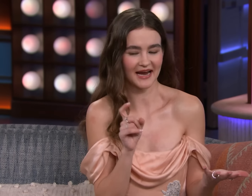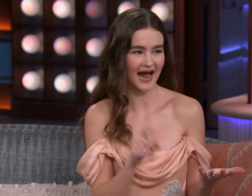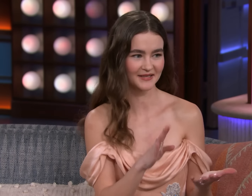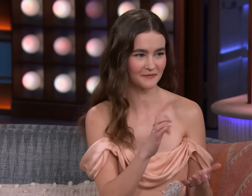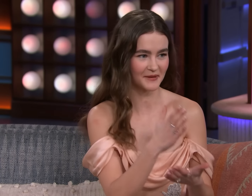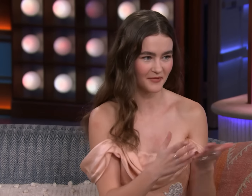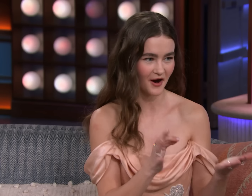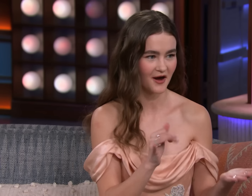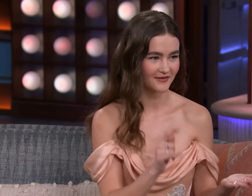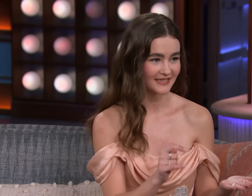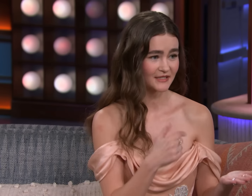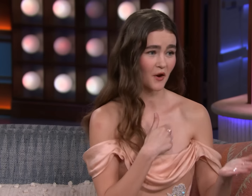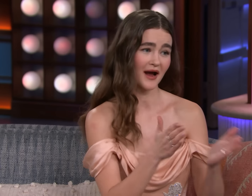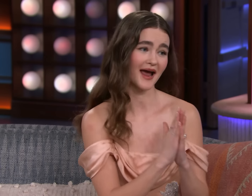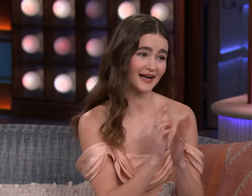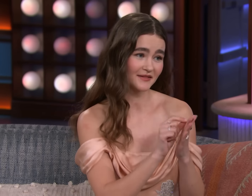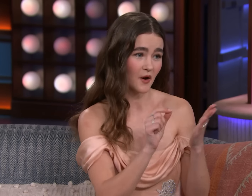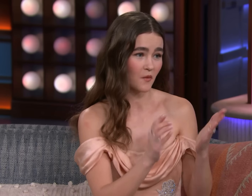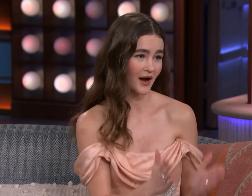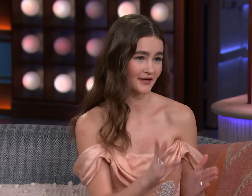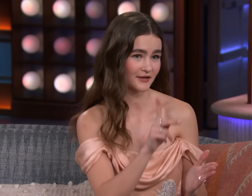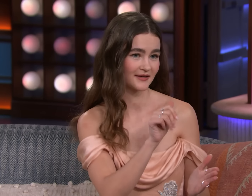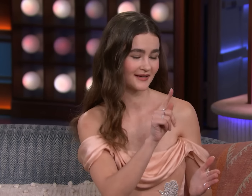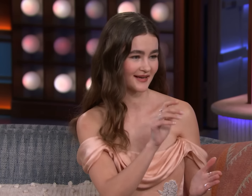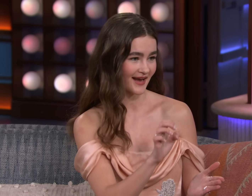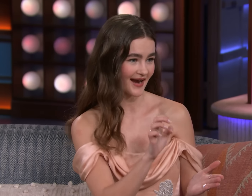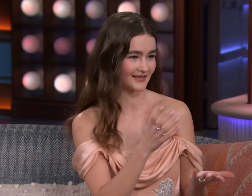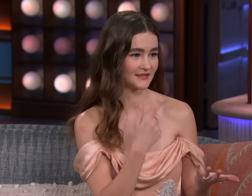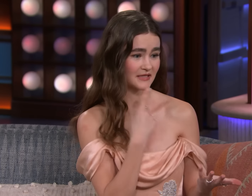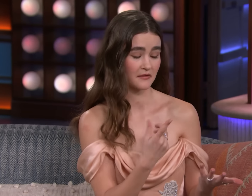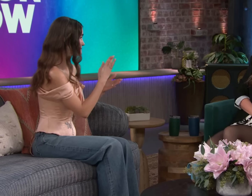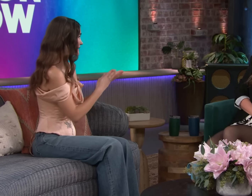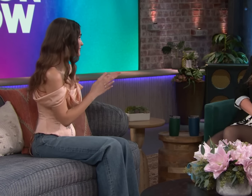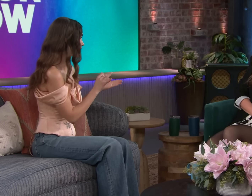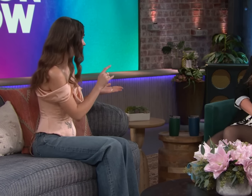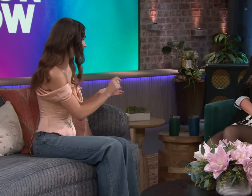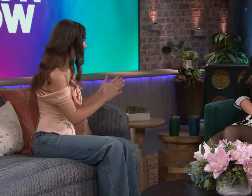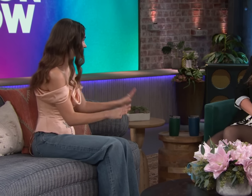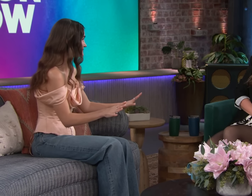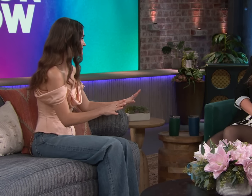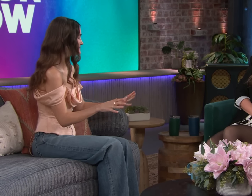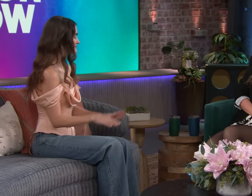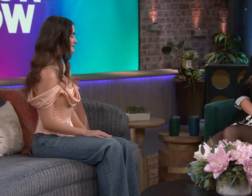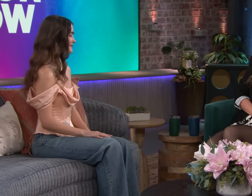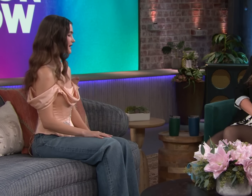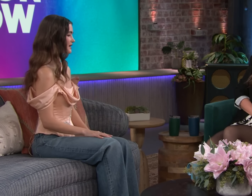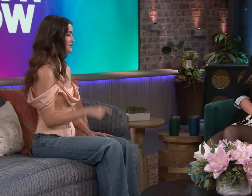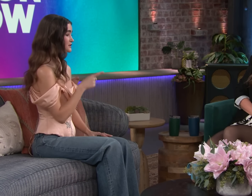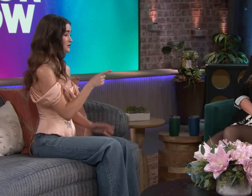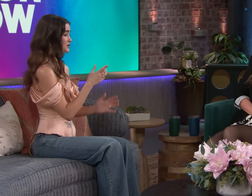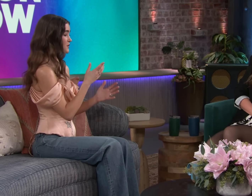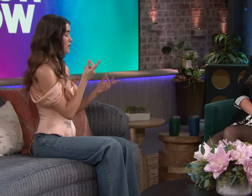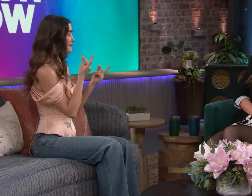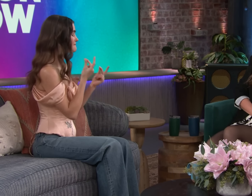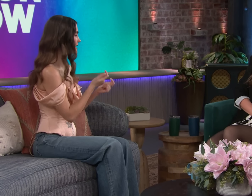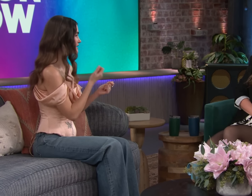It's about a group of ballerinas from LA. They all hate each other. They make their way to Europe because they're there for a tournament.